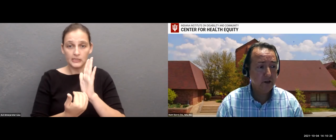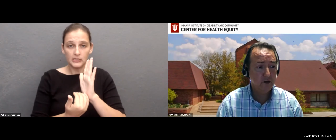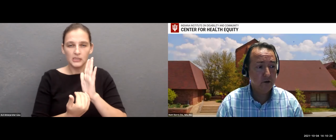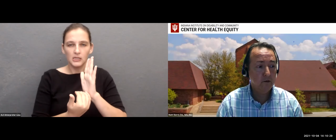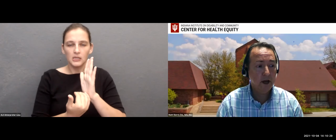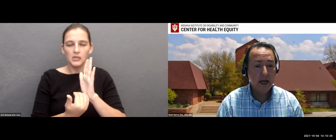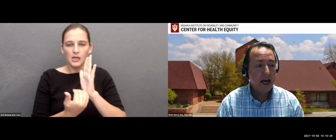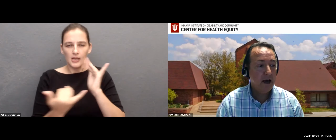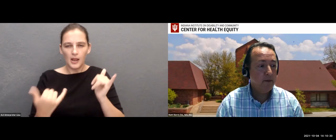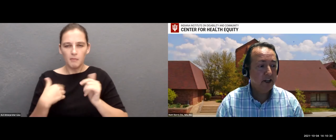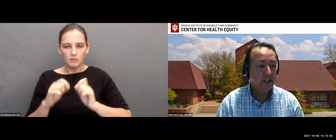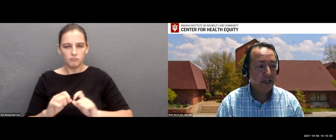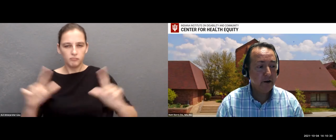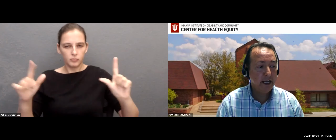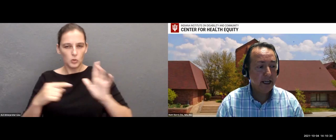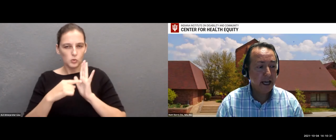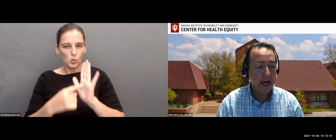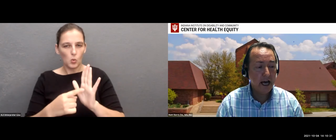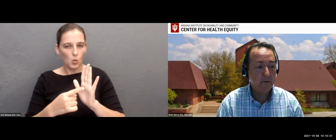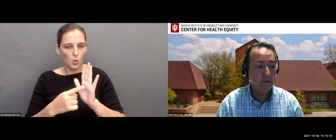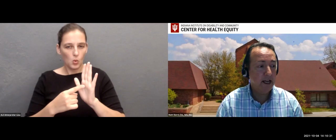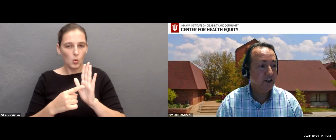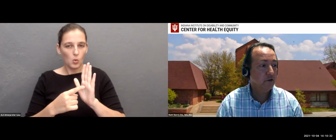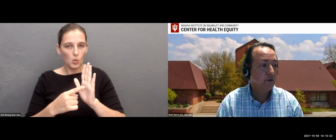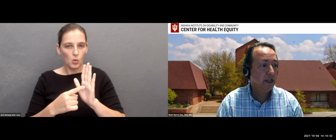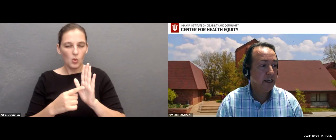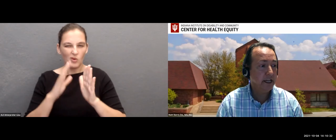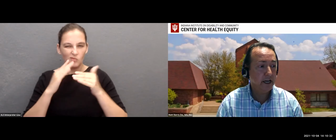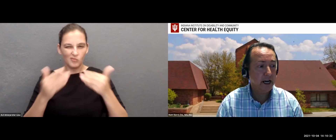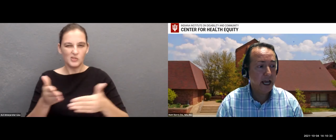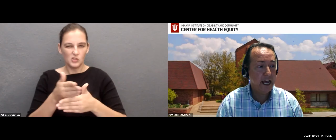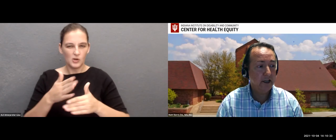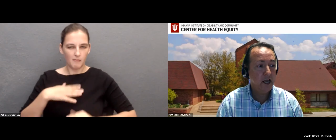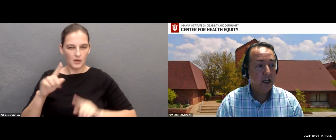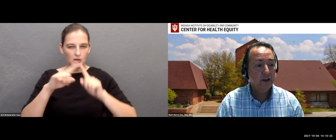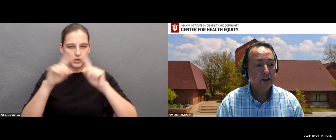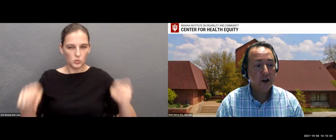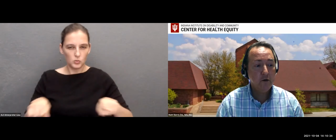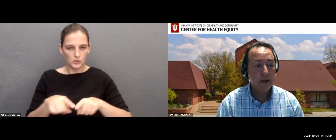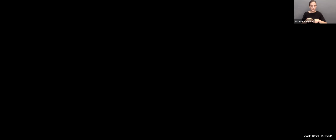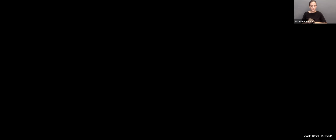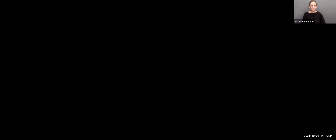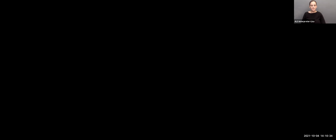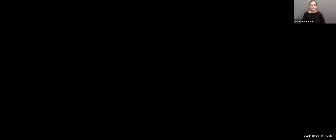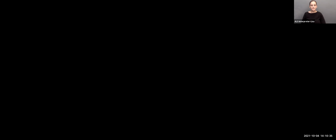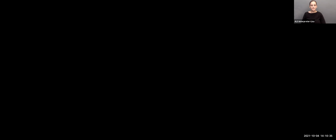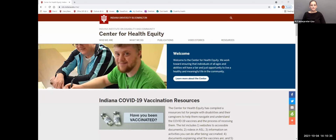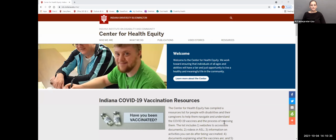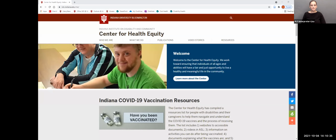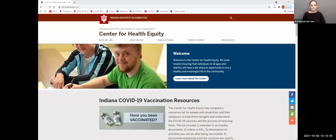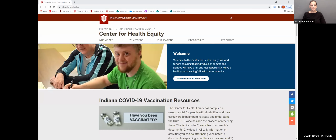you by sharing. My screen here and showing you what would